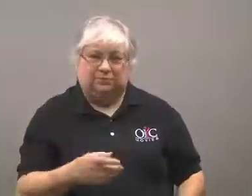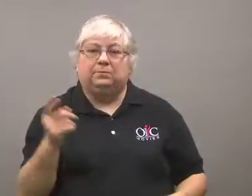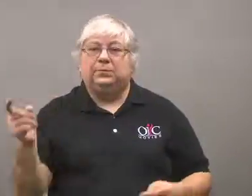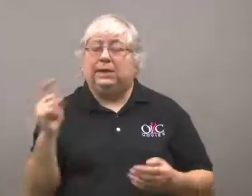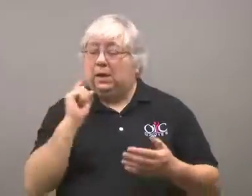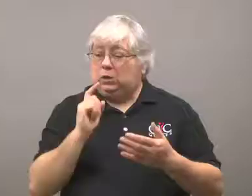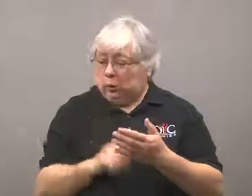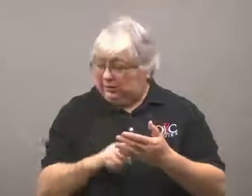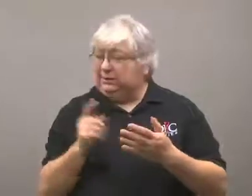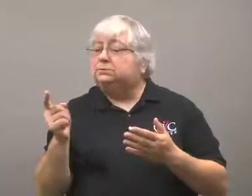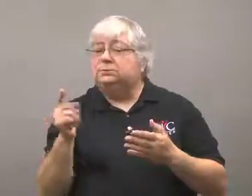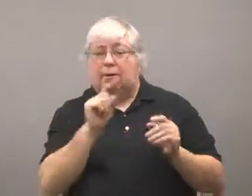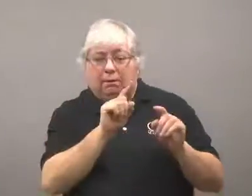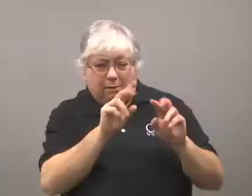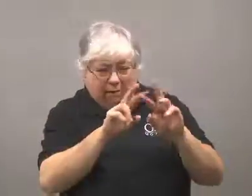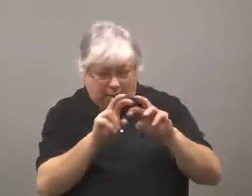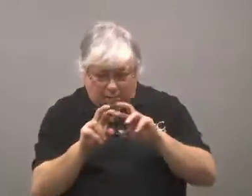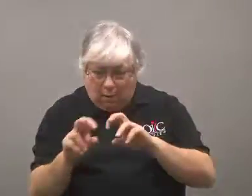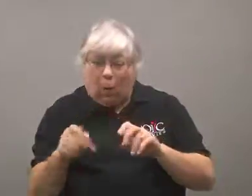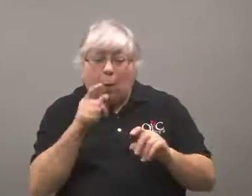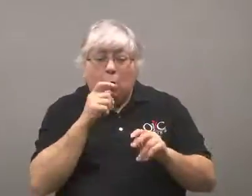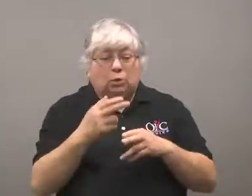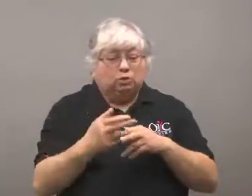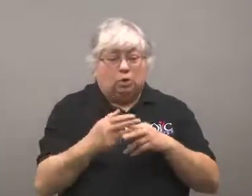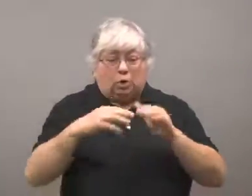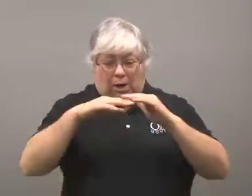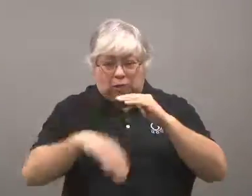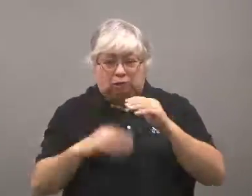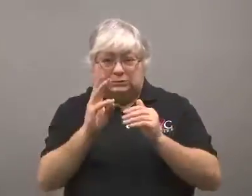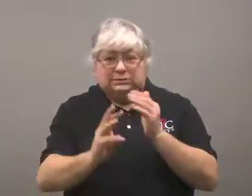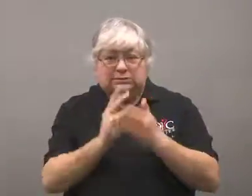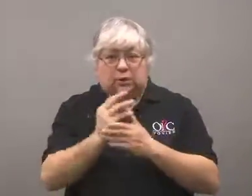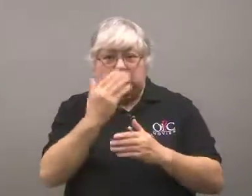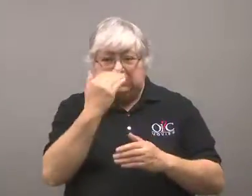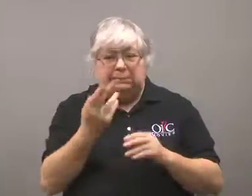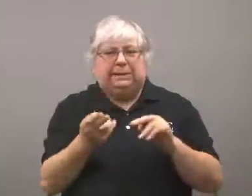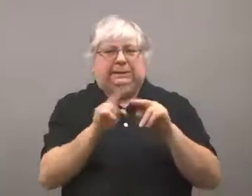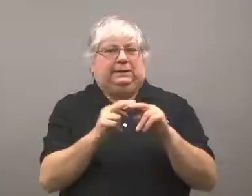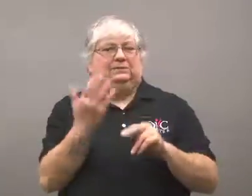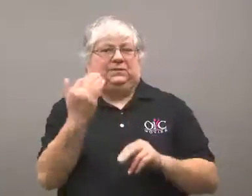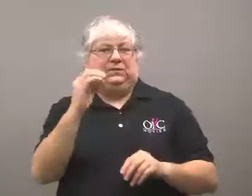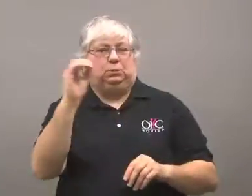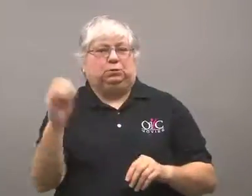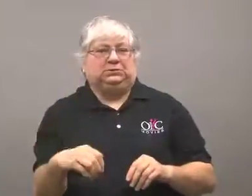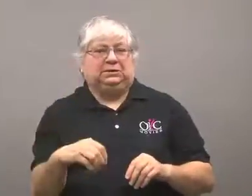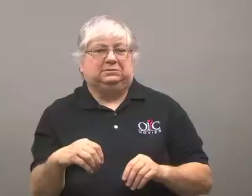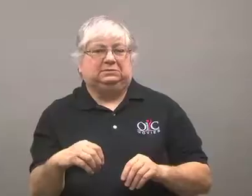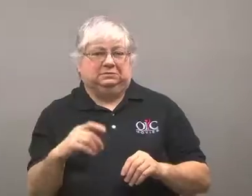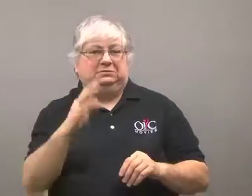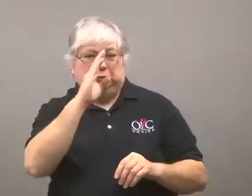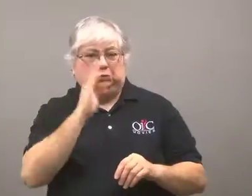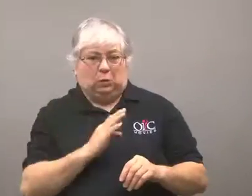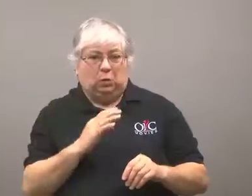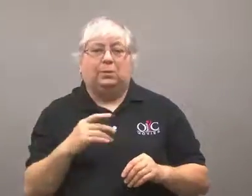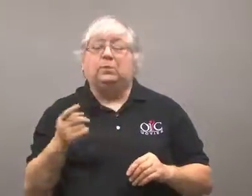The analysis of these studies showed people sleeping less than 6 hours had a 15% greater risk.